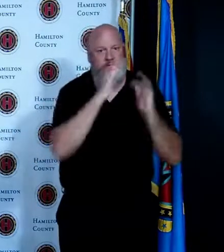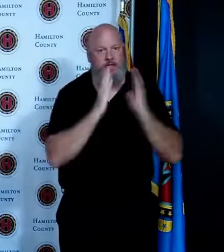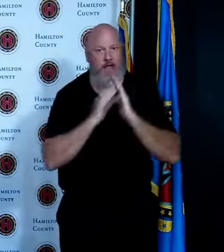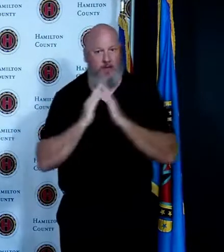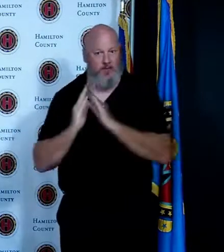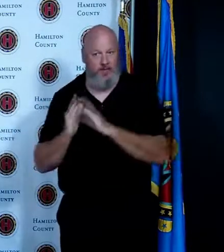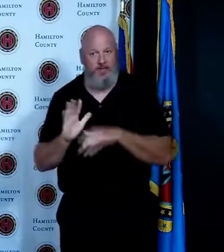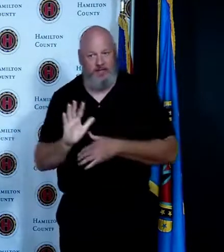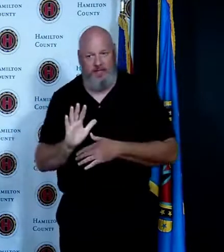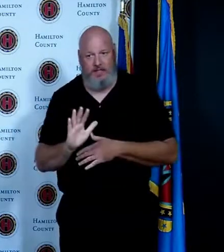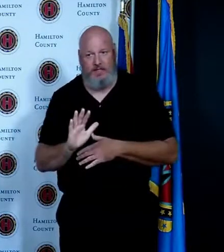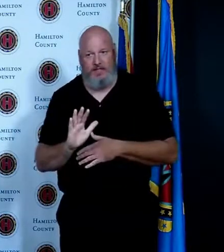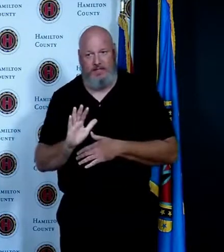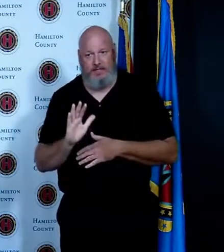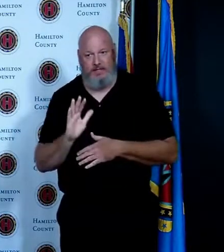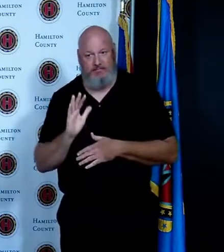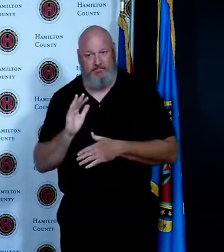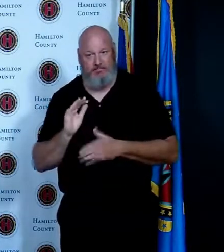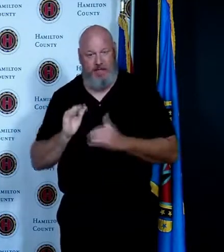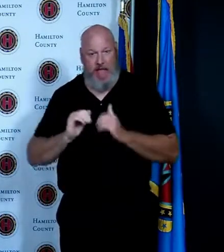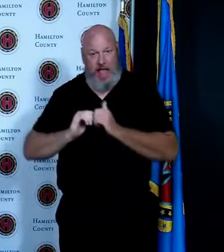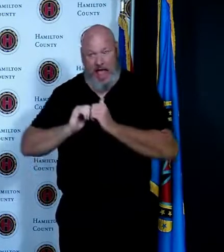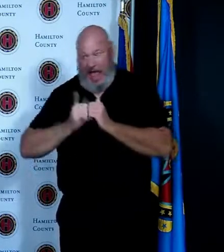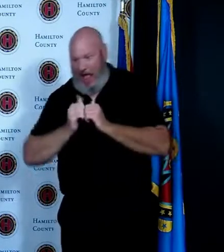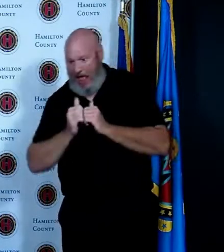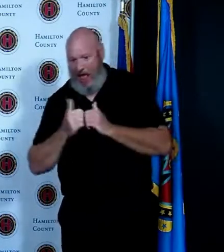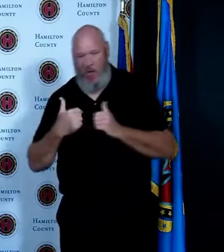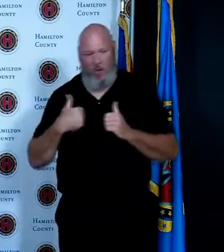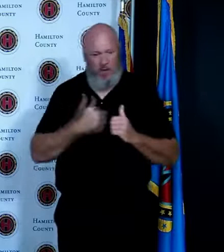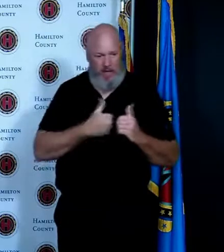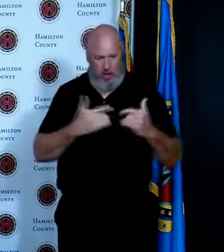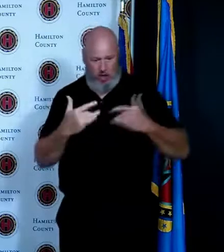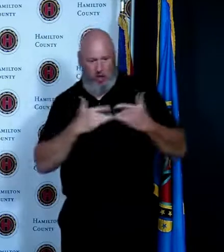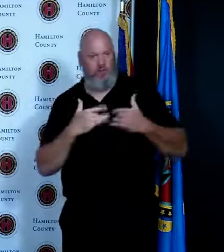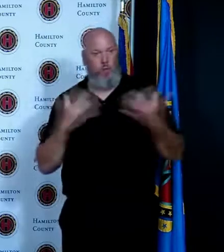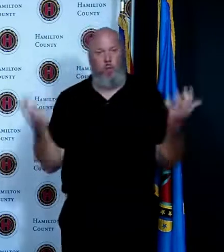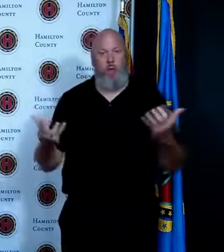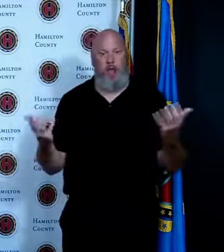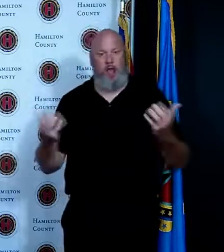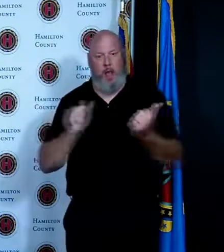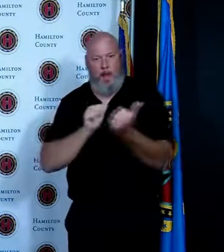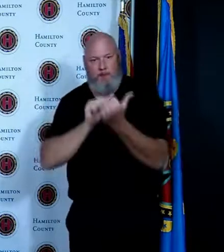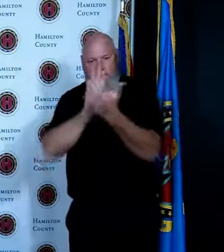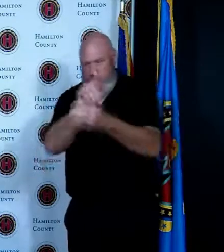situation the decision to mandate masks is driven by the numbers and by the